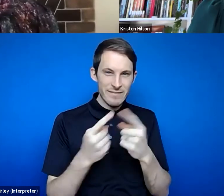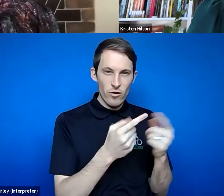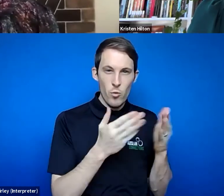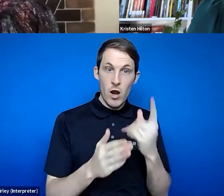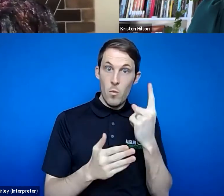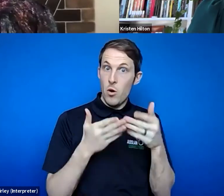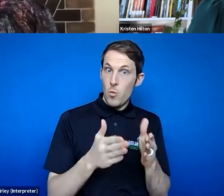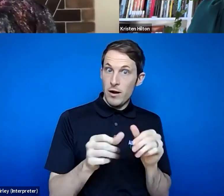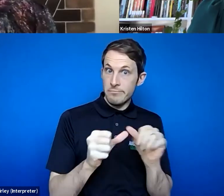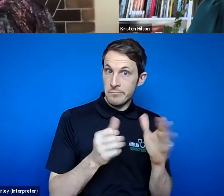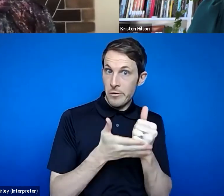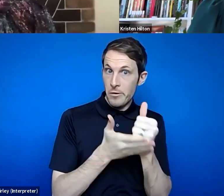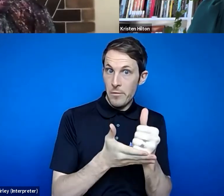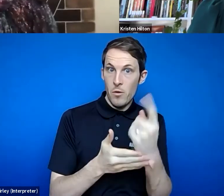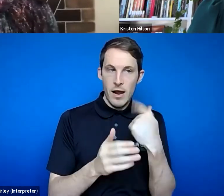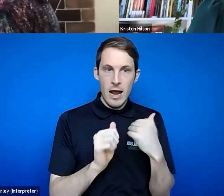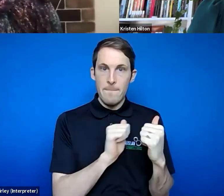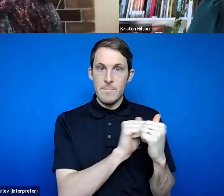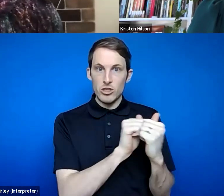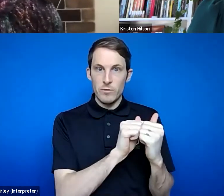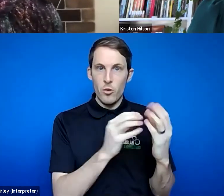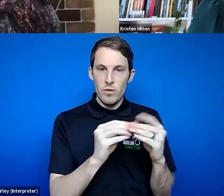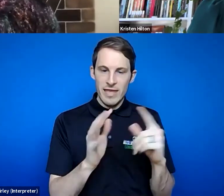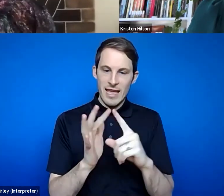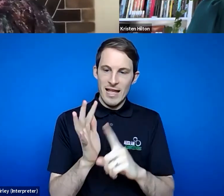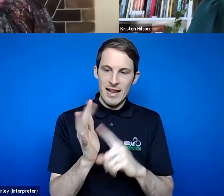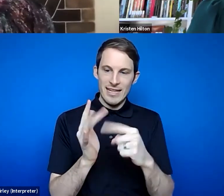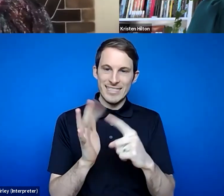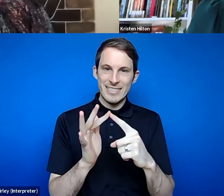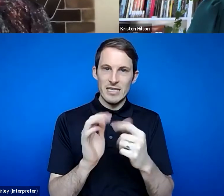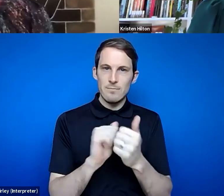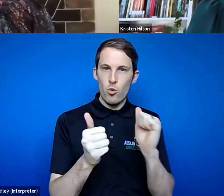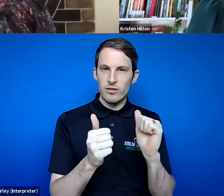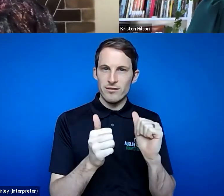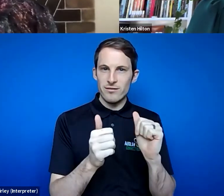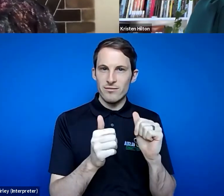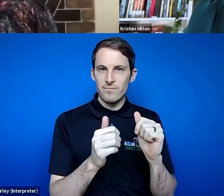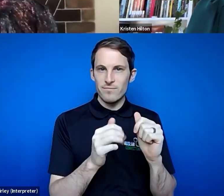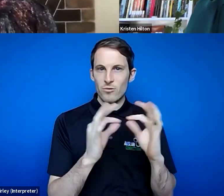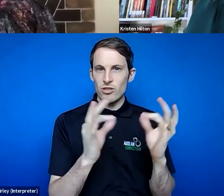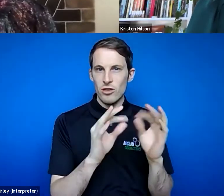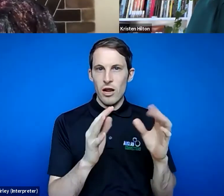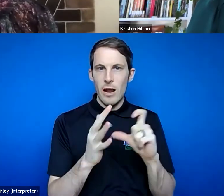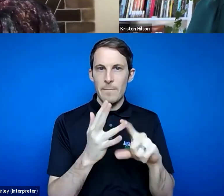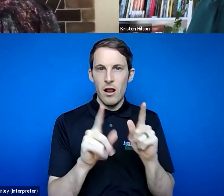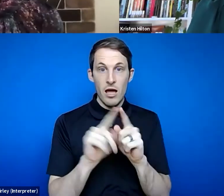our partnership with our elite sporting codes, things like the AFL and NRL, because, you